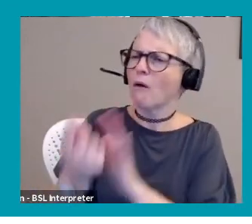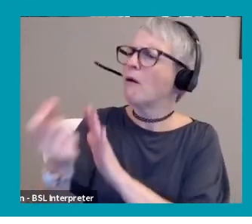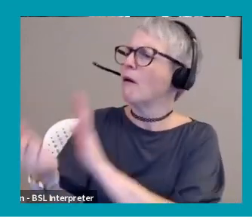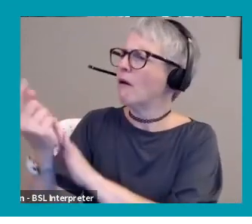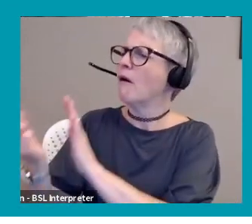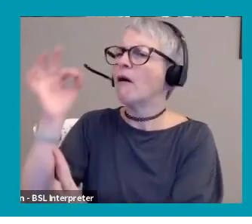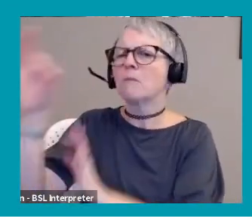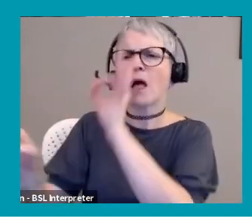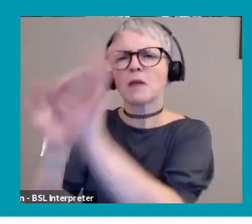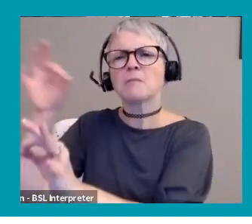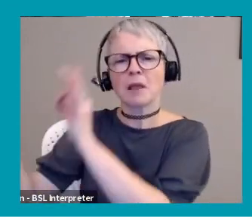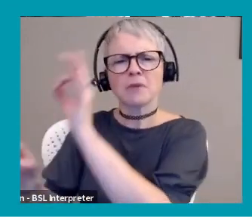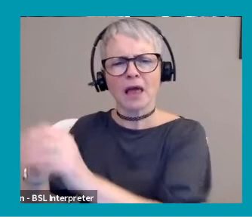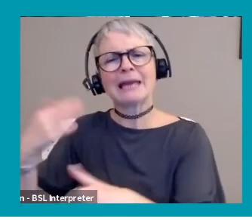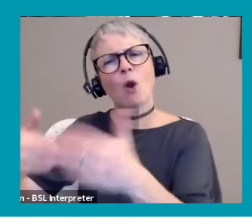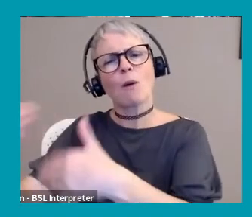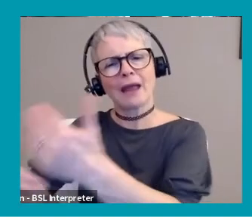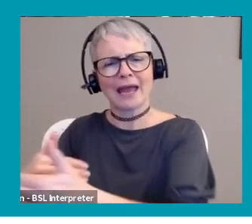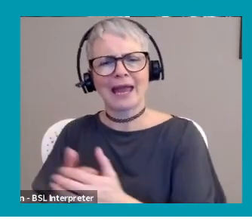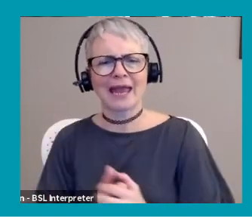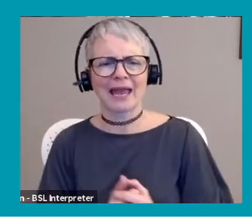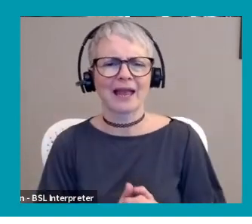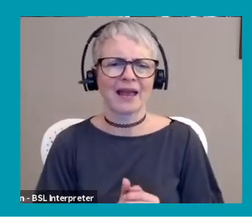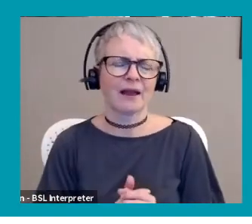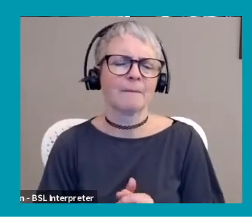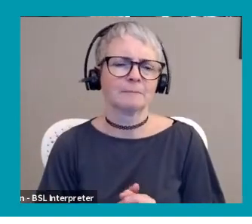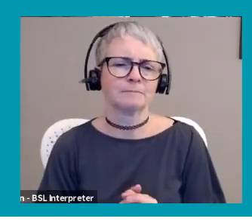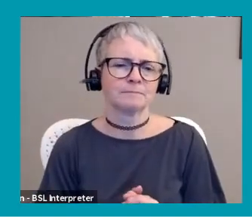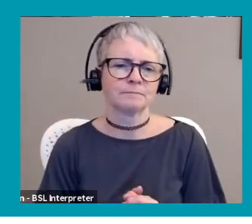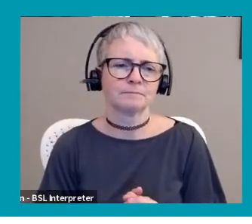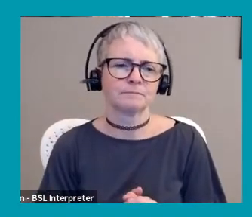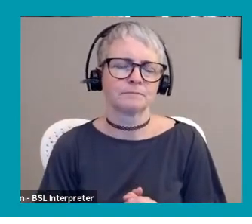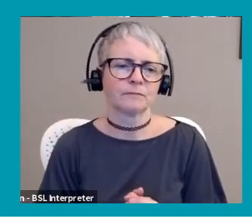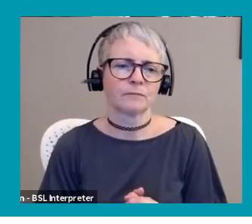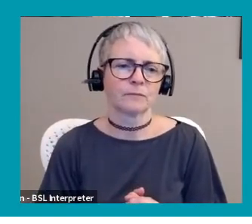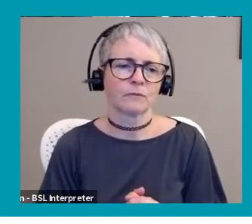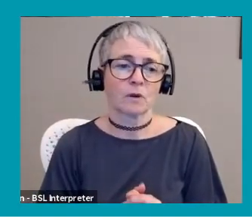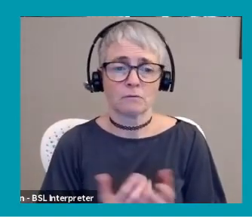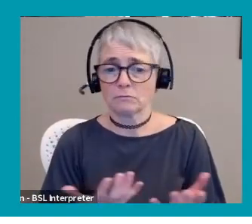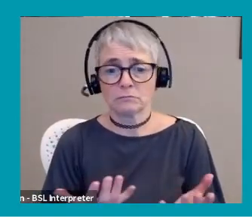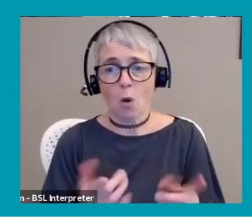what inevitability is like if you keep trying and keep improving every time and keep targeting